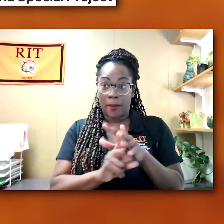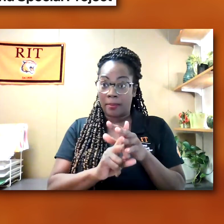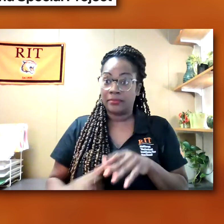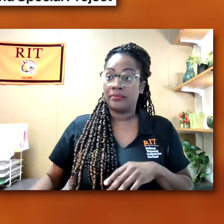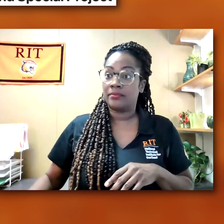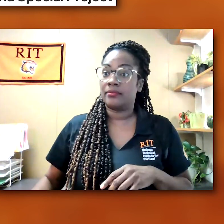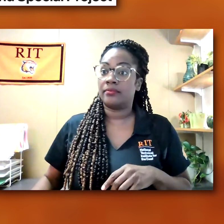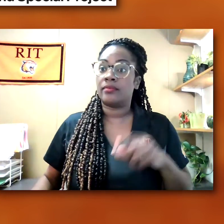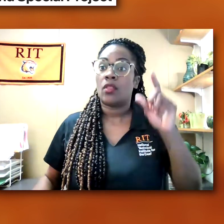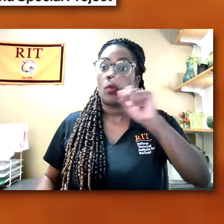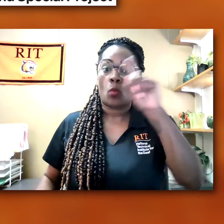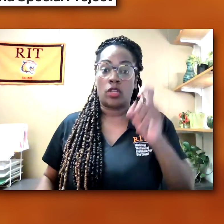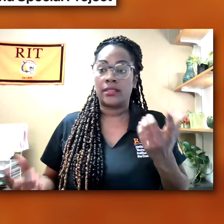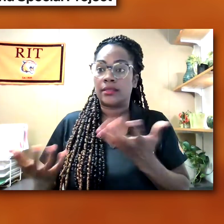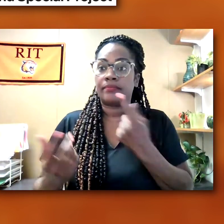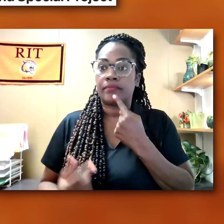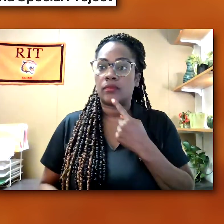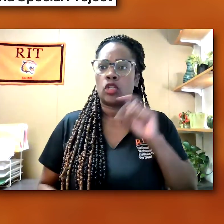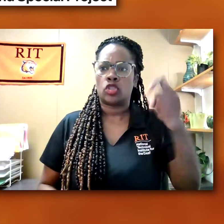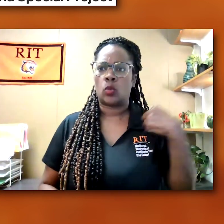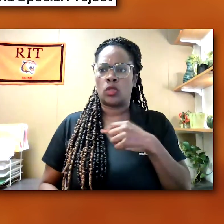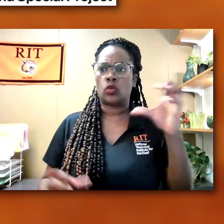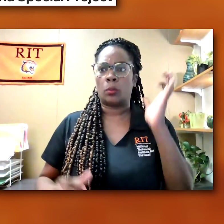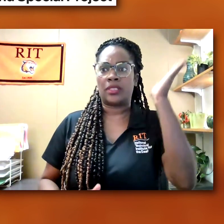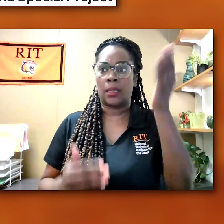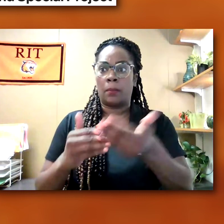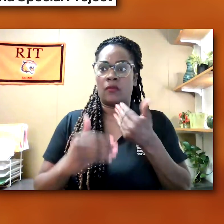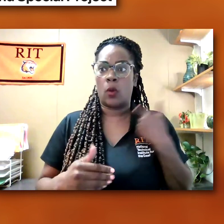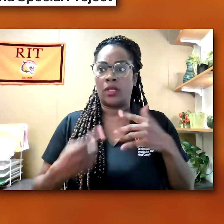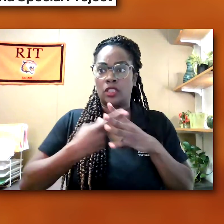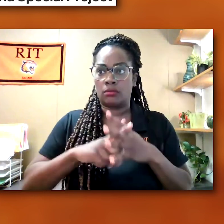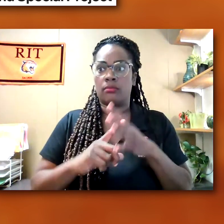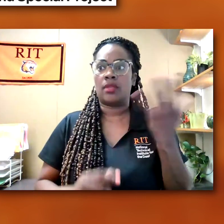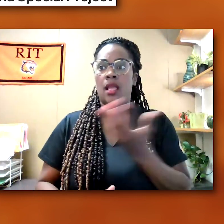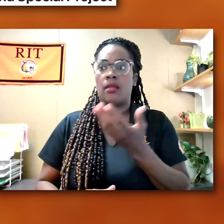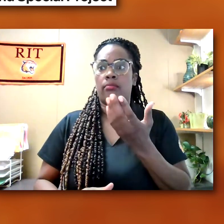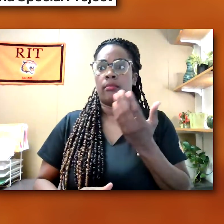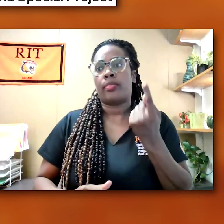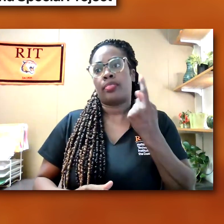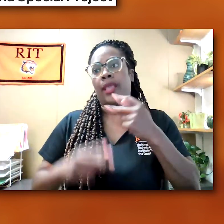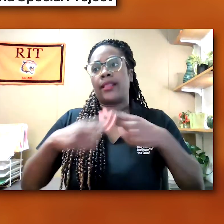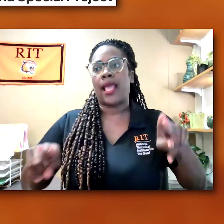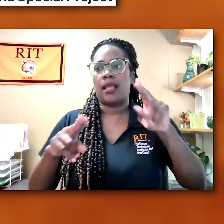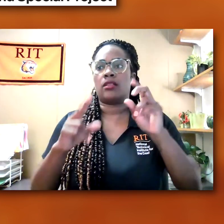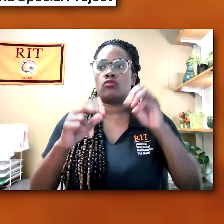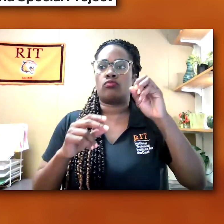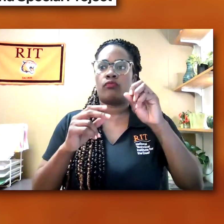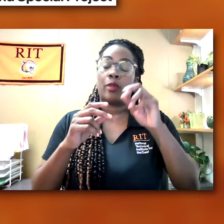OK, and so I see one question. The question says, "Should we do the presentation "before we begin the egg drop video,